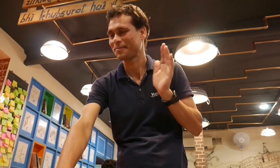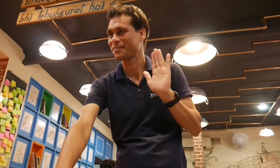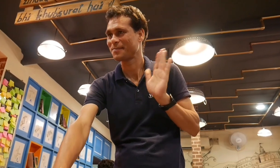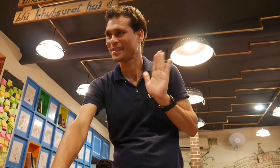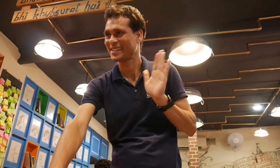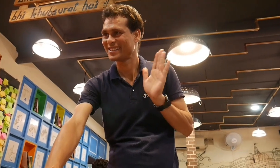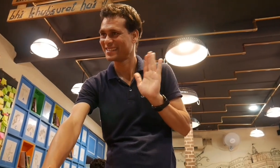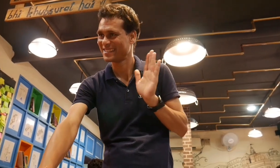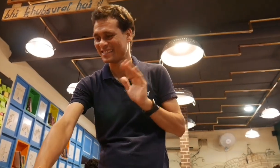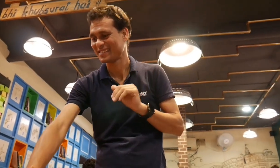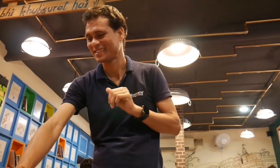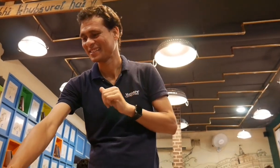bye